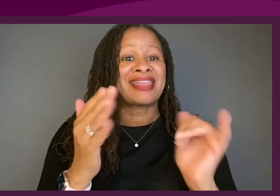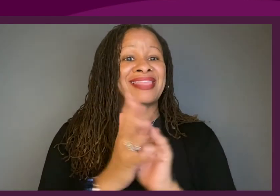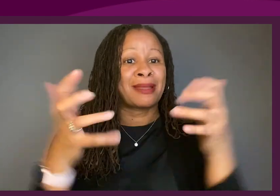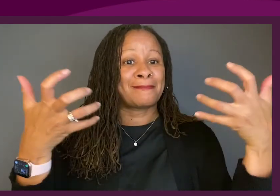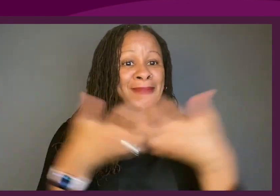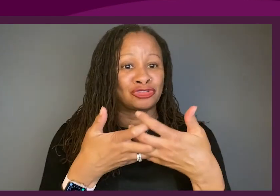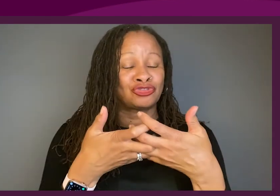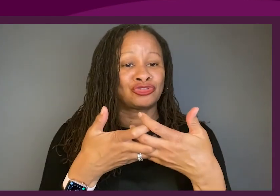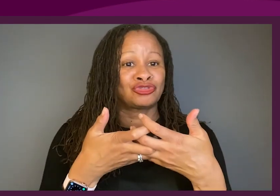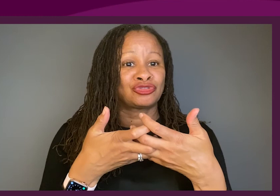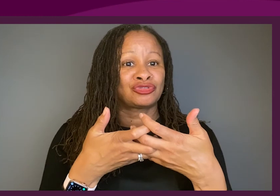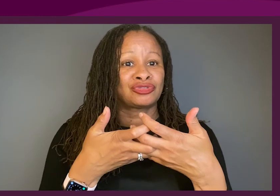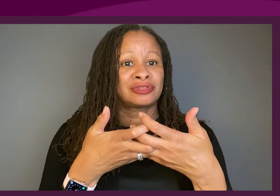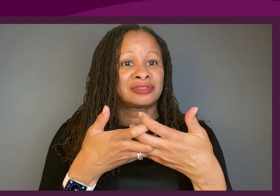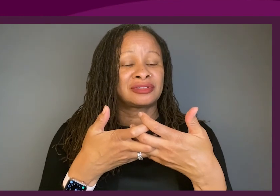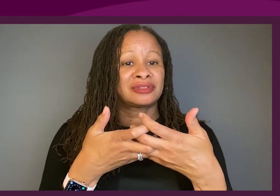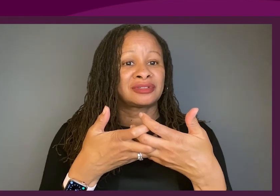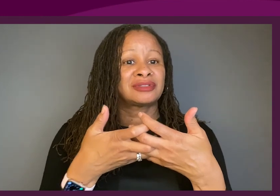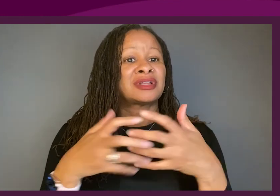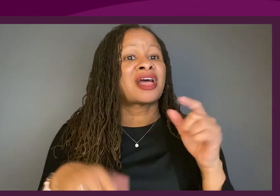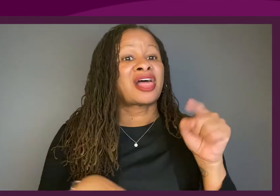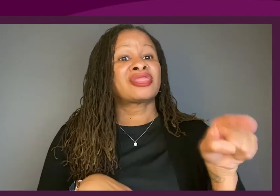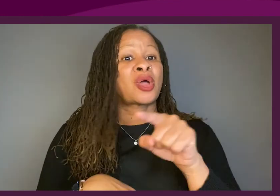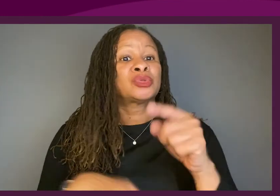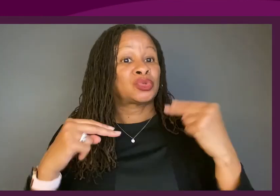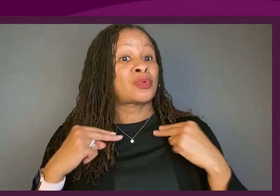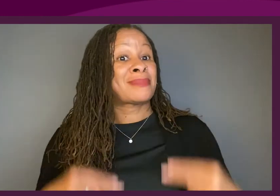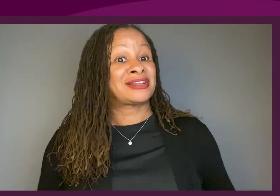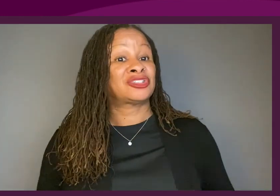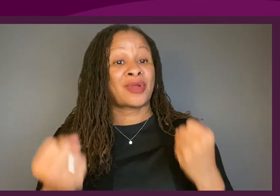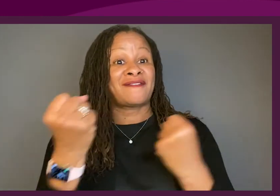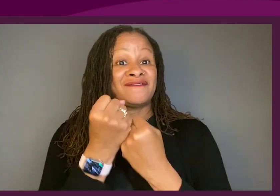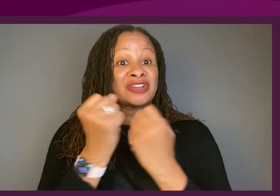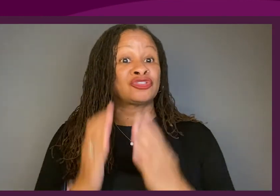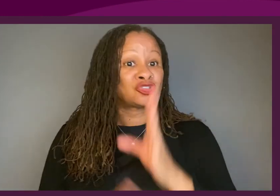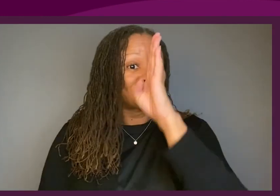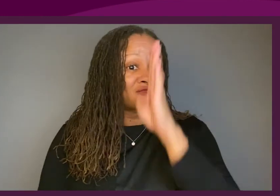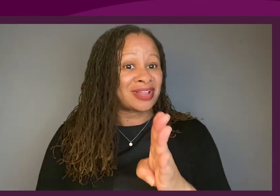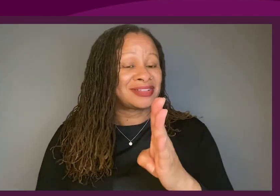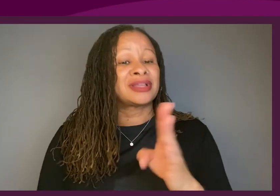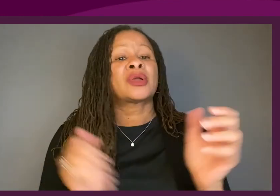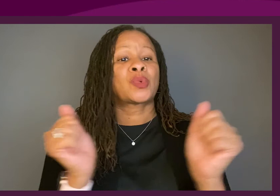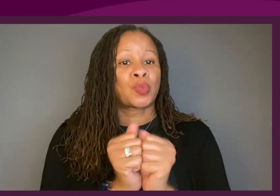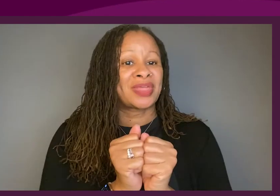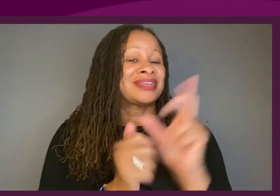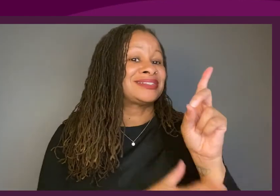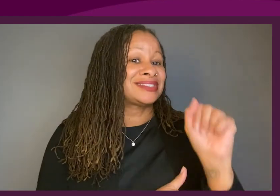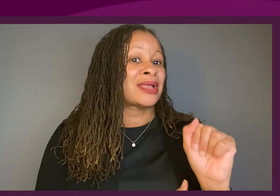been impacted by disasters to support those organizations to serve the people in their